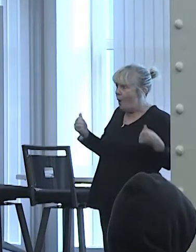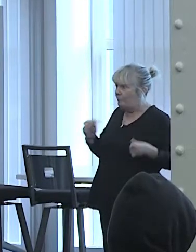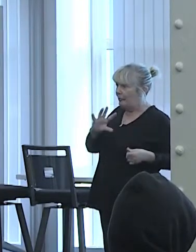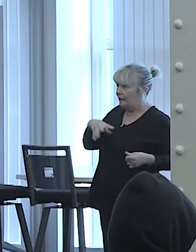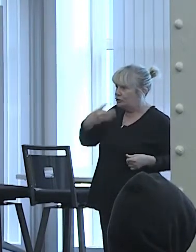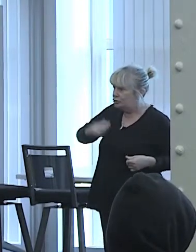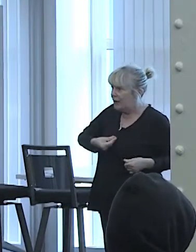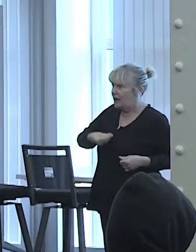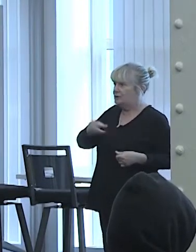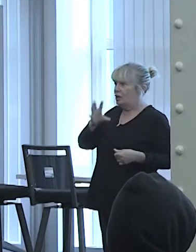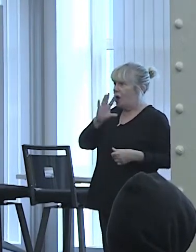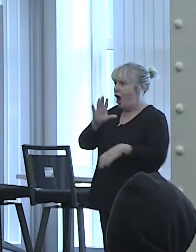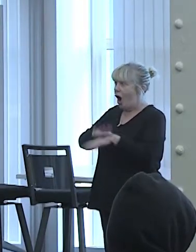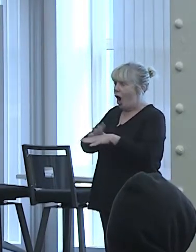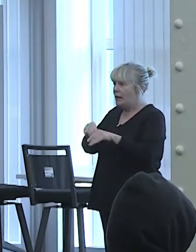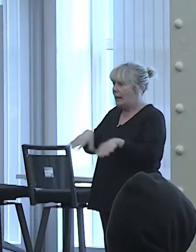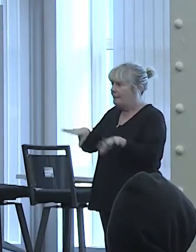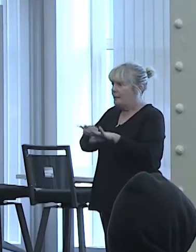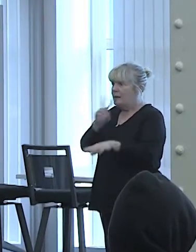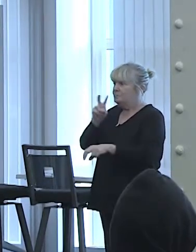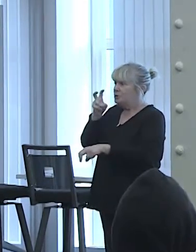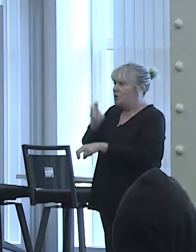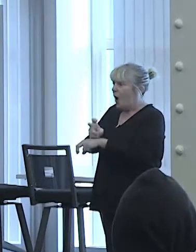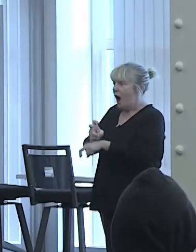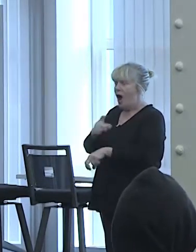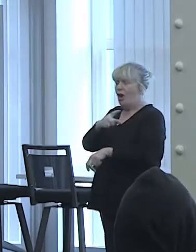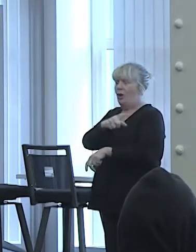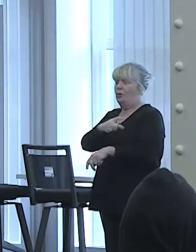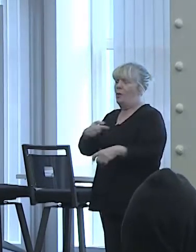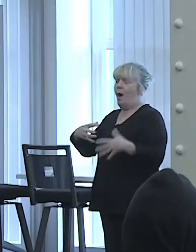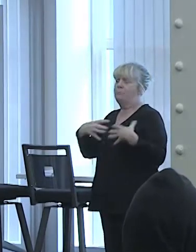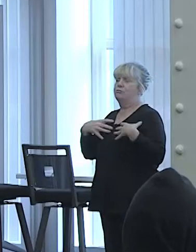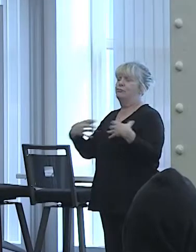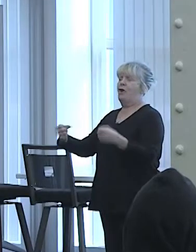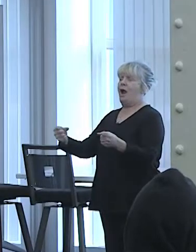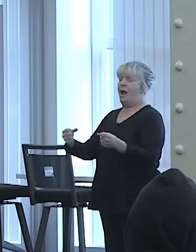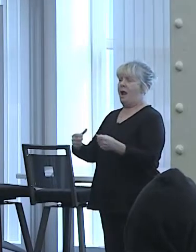on campus? That must have been so hard, you are so brave.